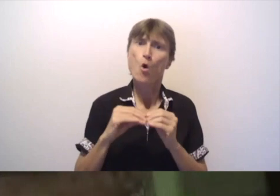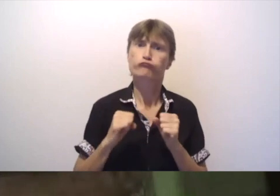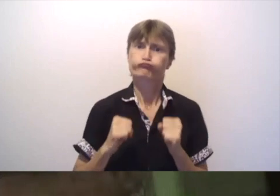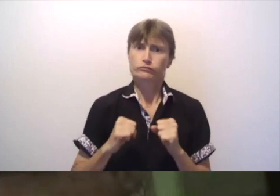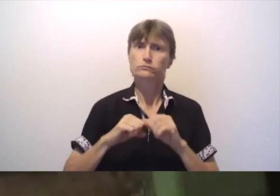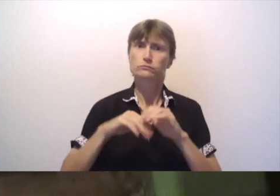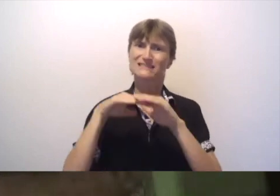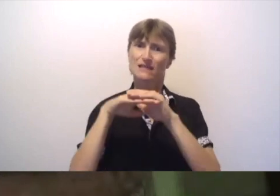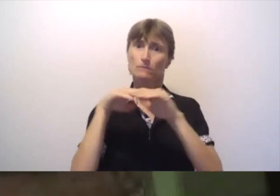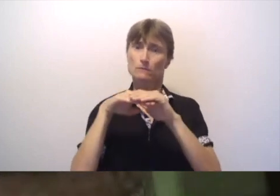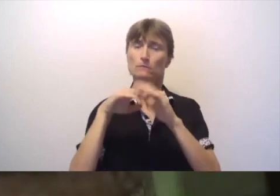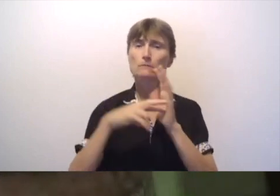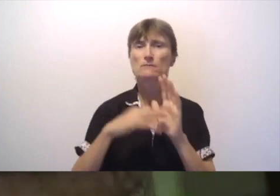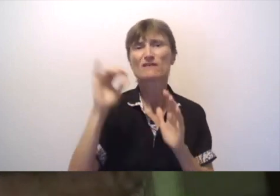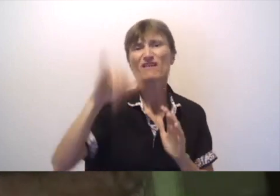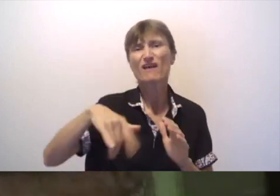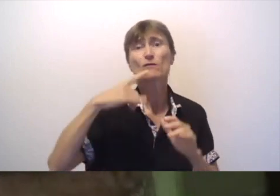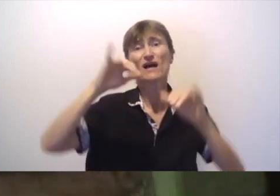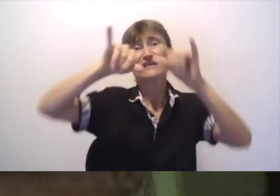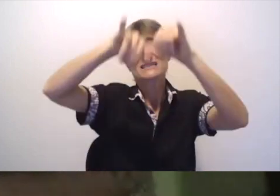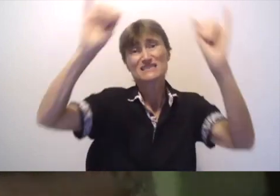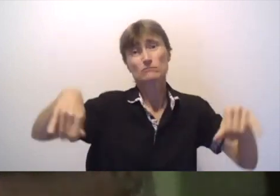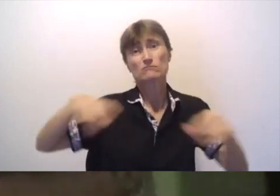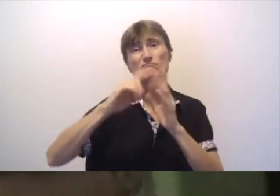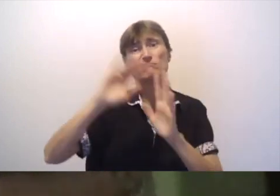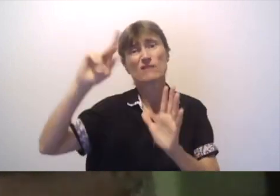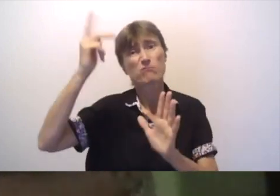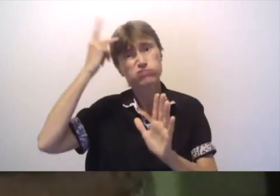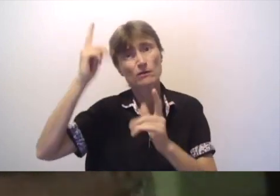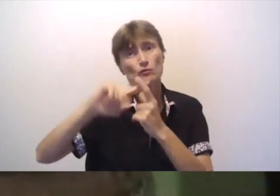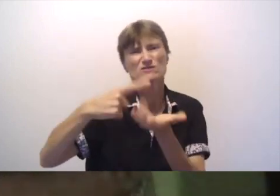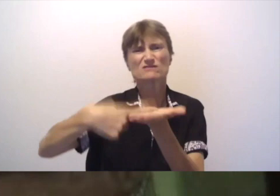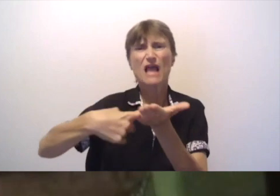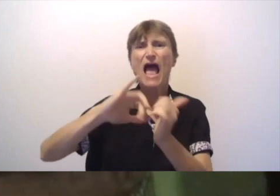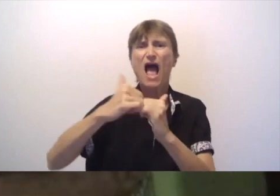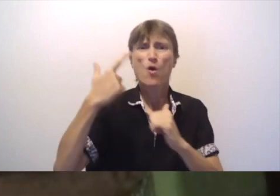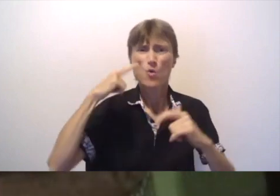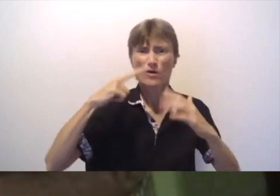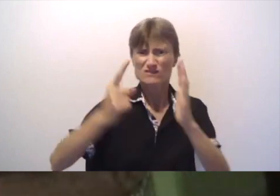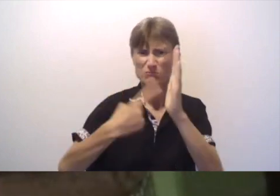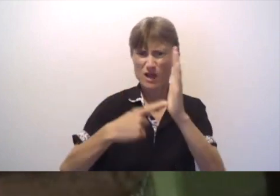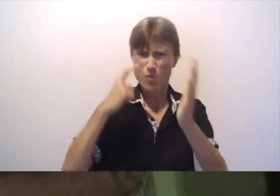systemic imbalances be addressed through the initiative but also to make sure the initiative doesn't